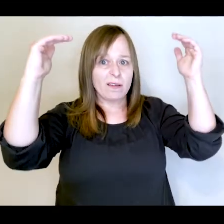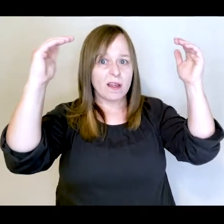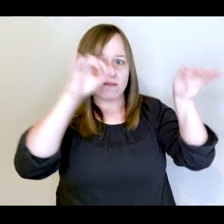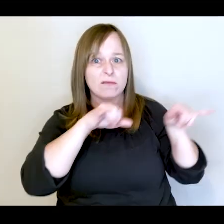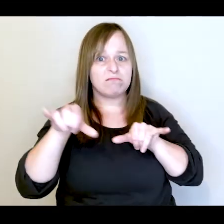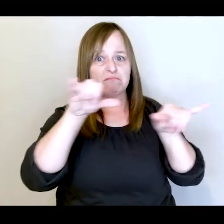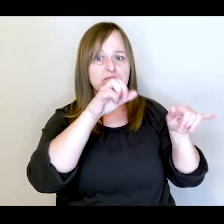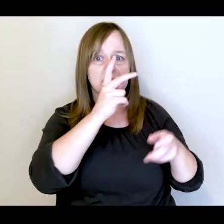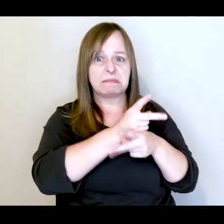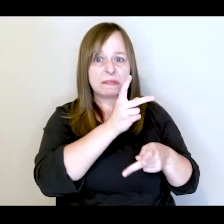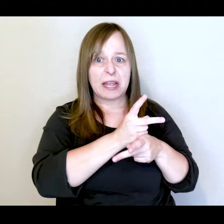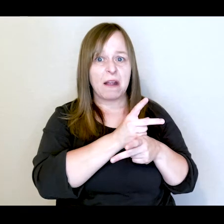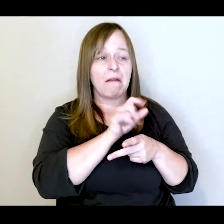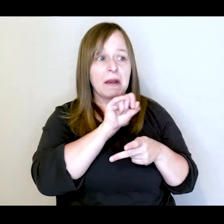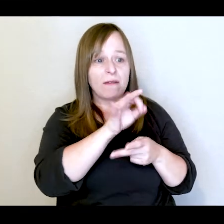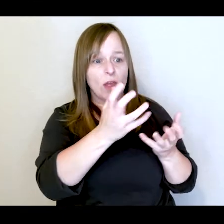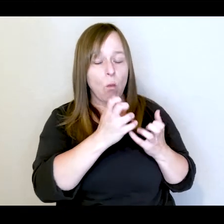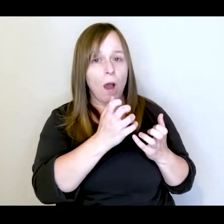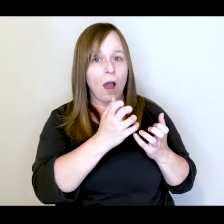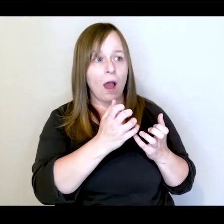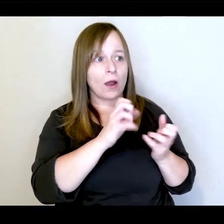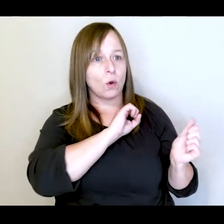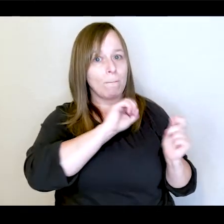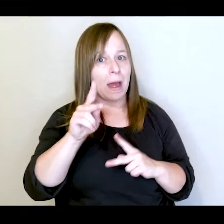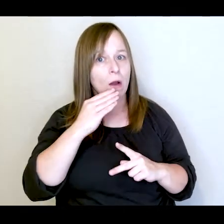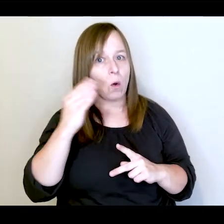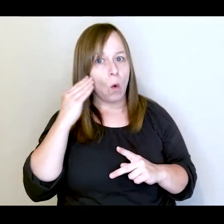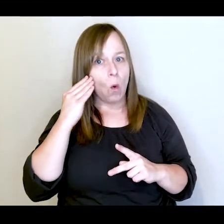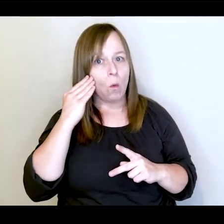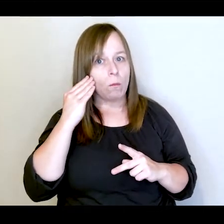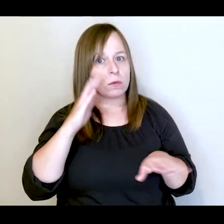of care. And if they want to be returned to the community, that discharge planning